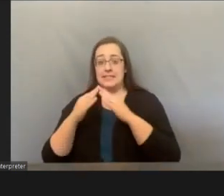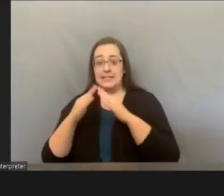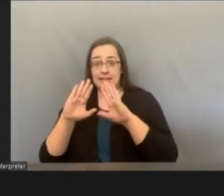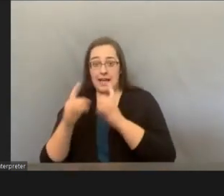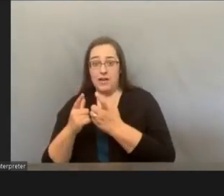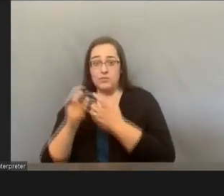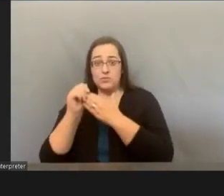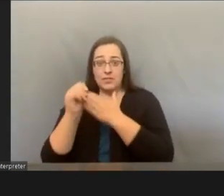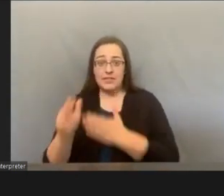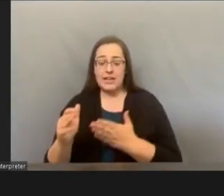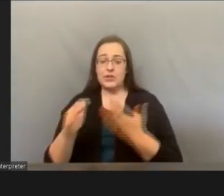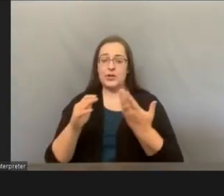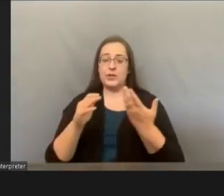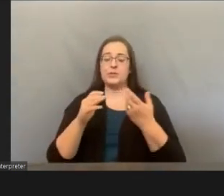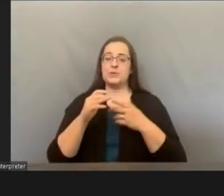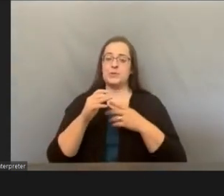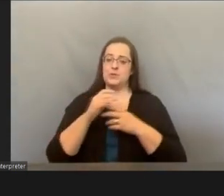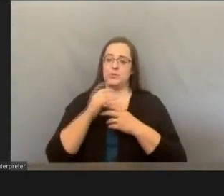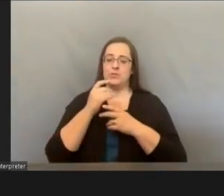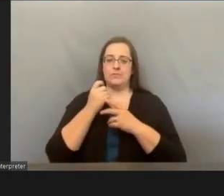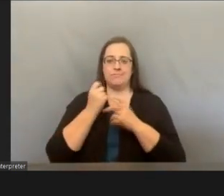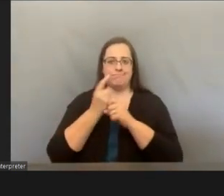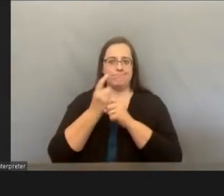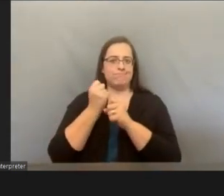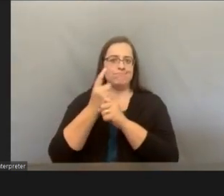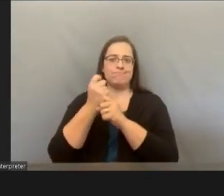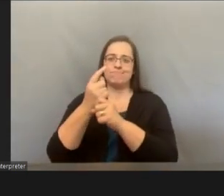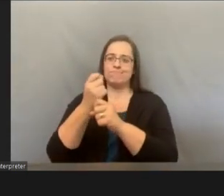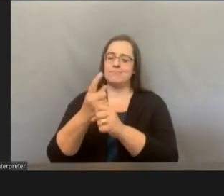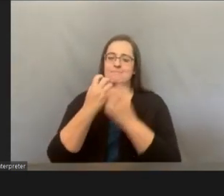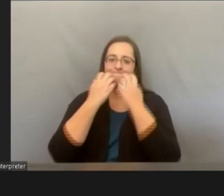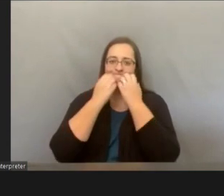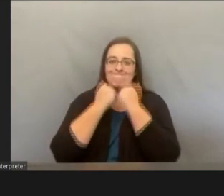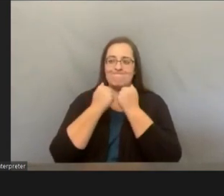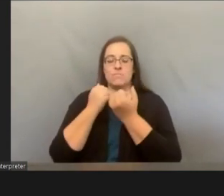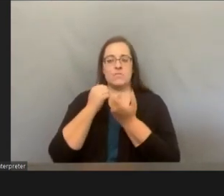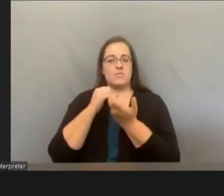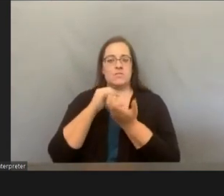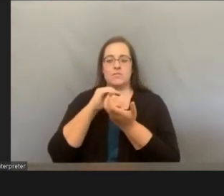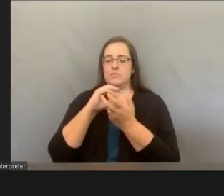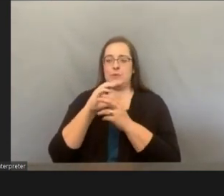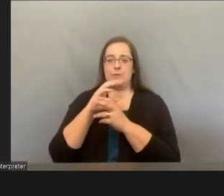RECOGNIZE THAT. THAT IS YEARS AND YEARS OF STRONG CITY LEADERSHIP, AND CITY